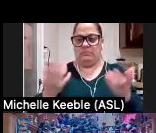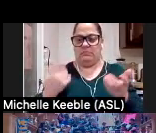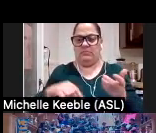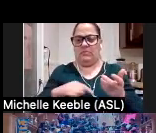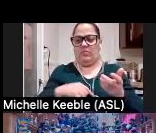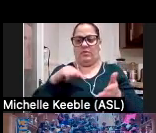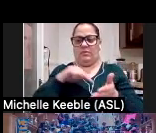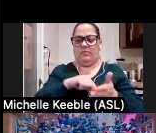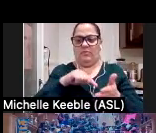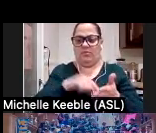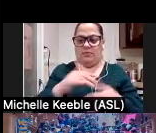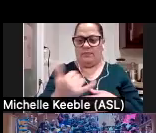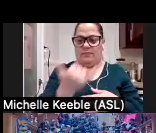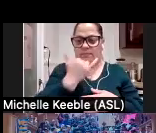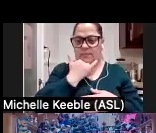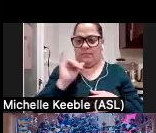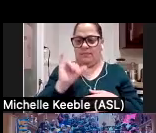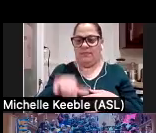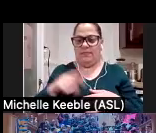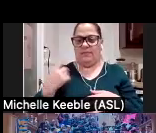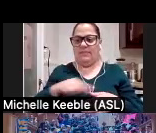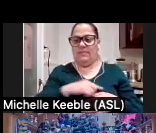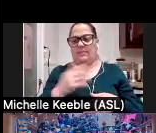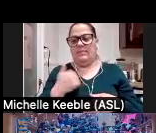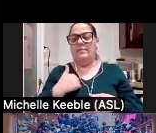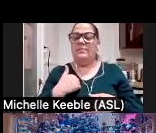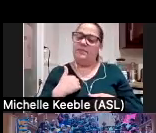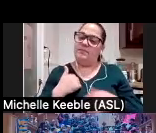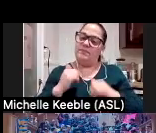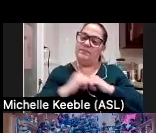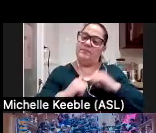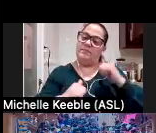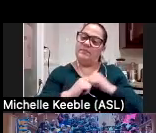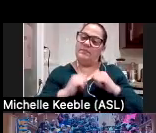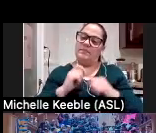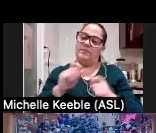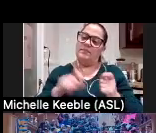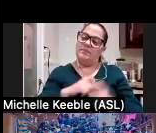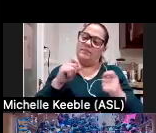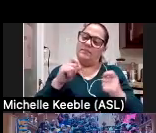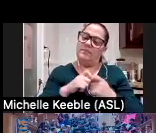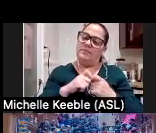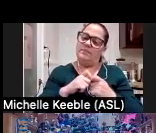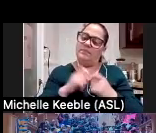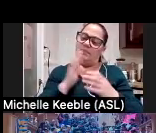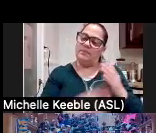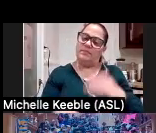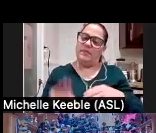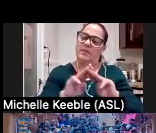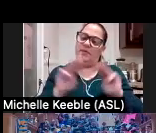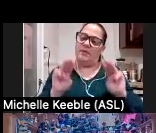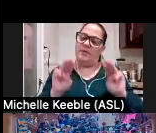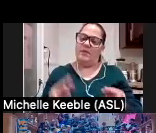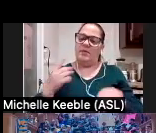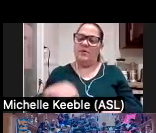that kind of mistake. So we uh we built an exact replica of some of the museums that we set up in